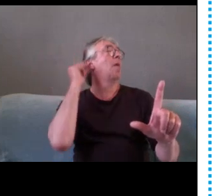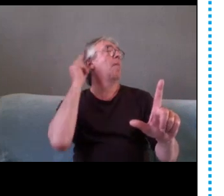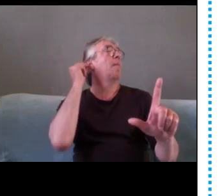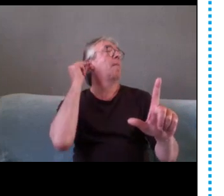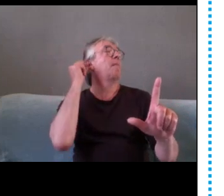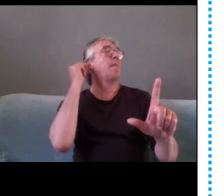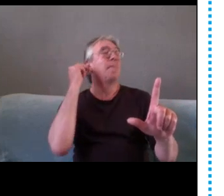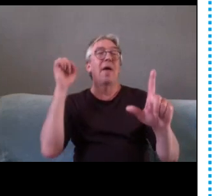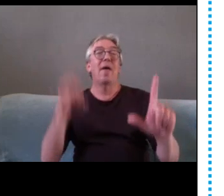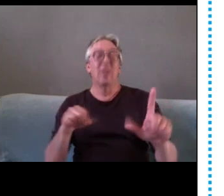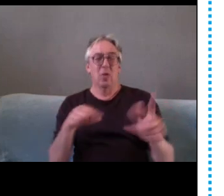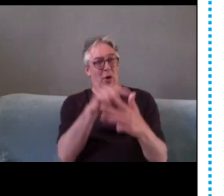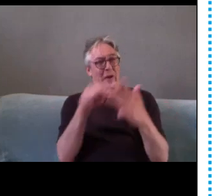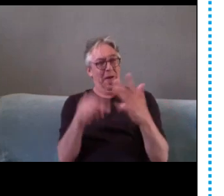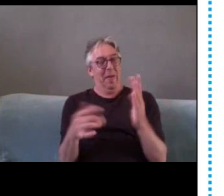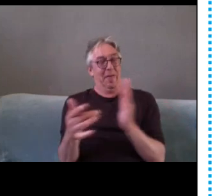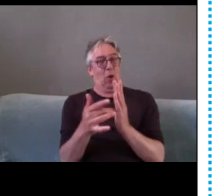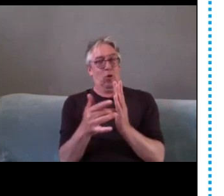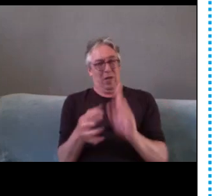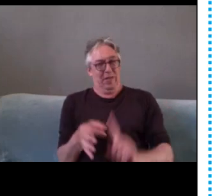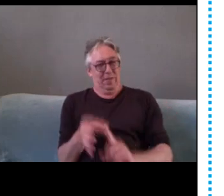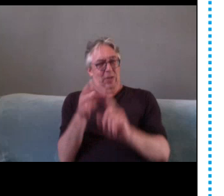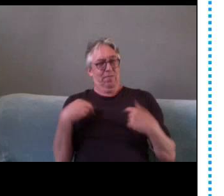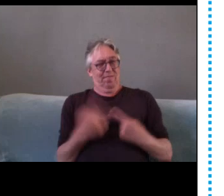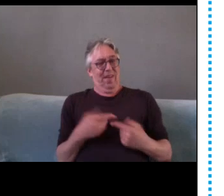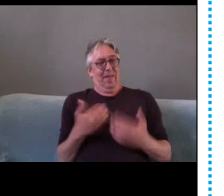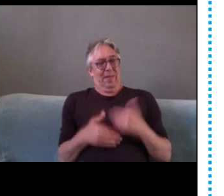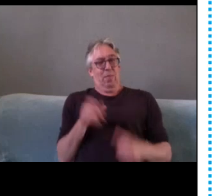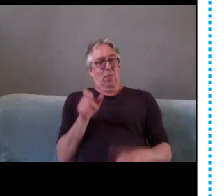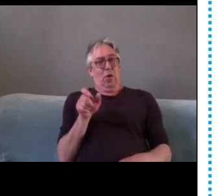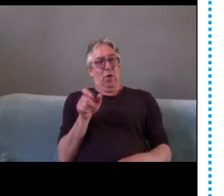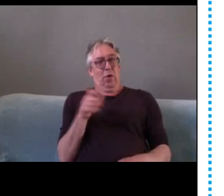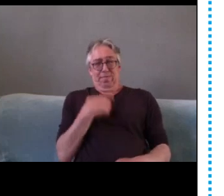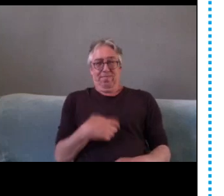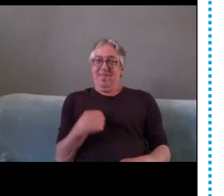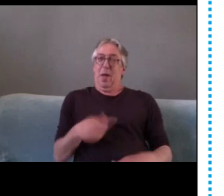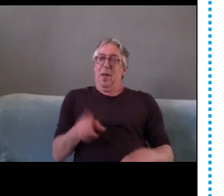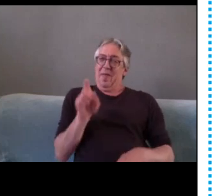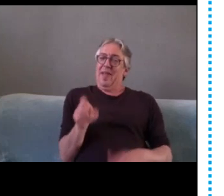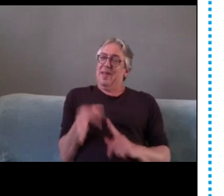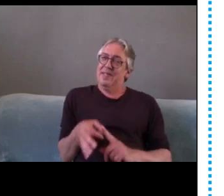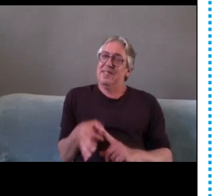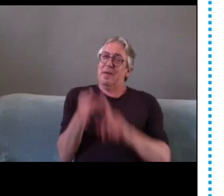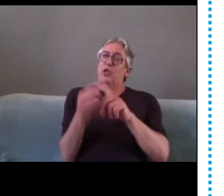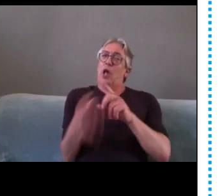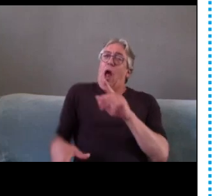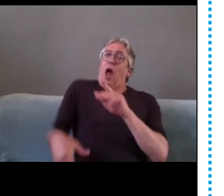that we persons with disabilities use to be able to access products